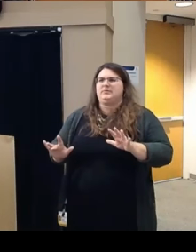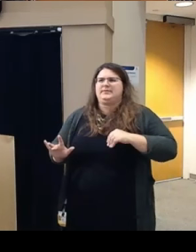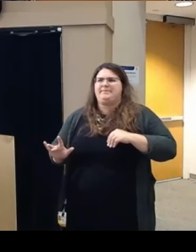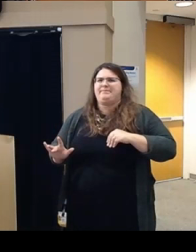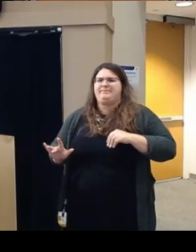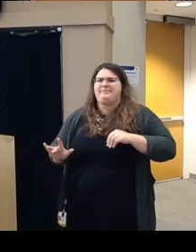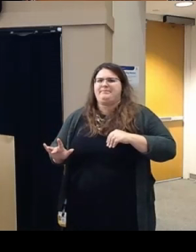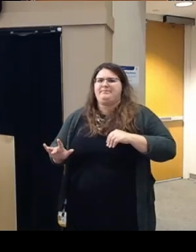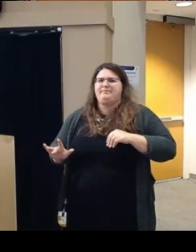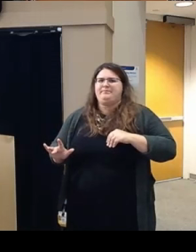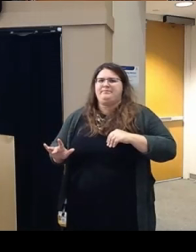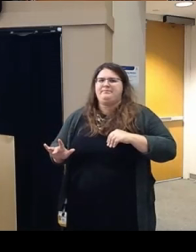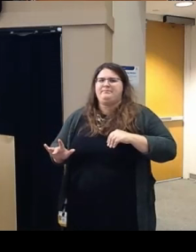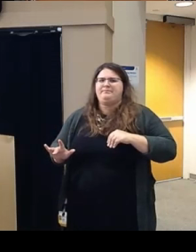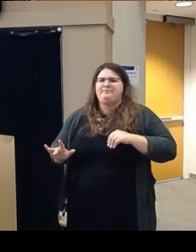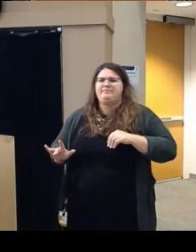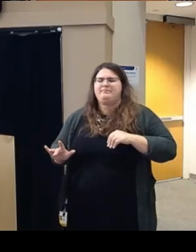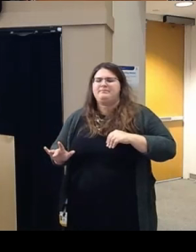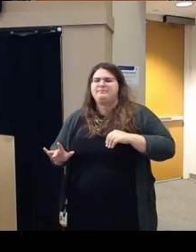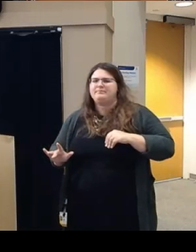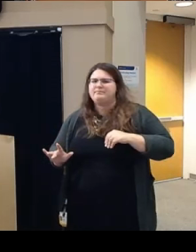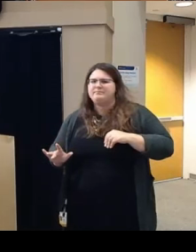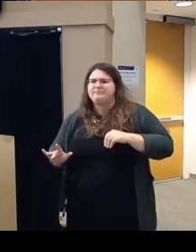you'll see it prompts me to ask or to put in the visit diagnos